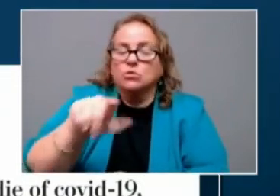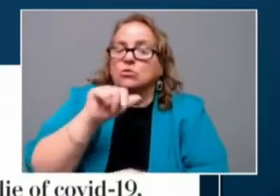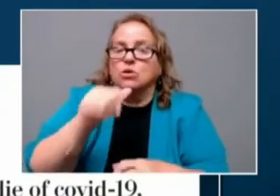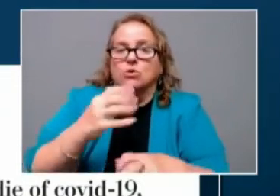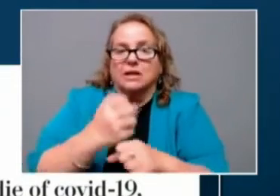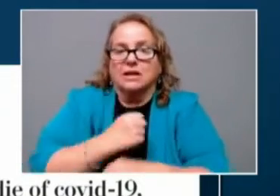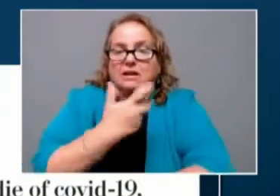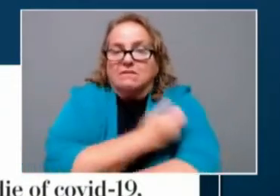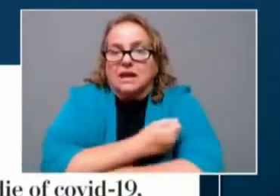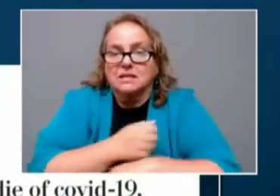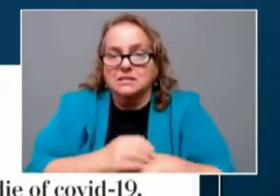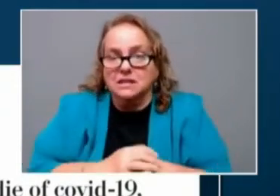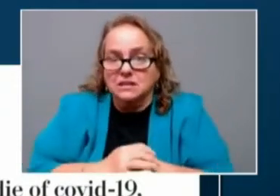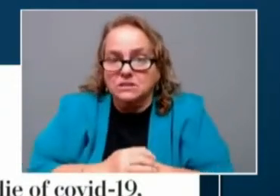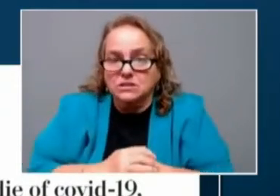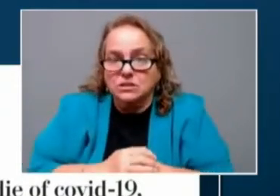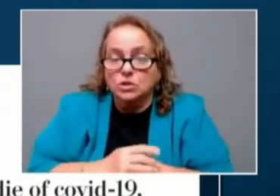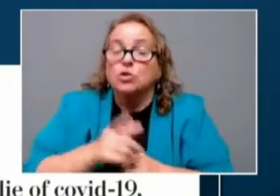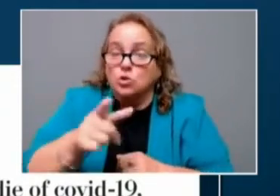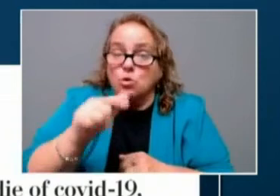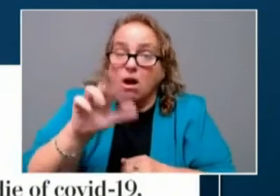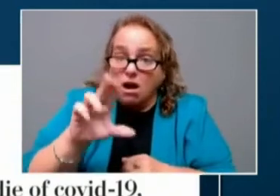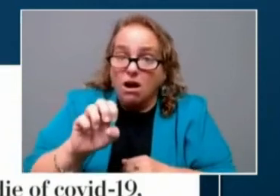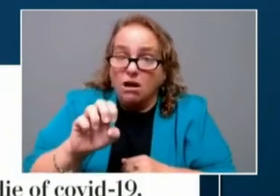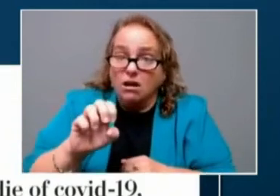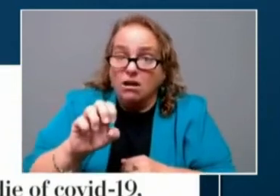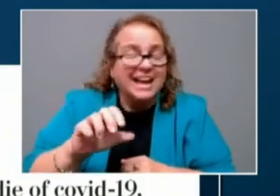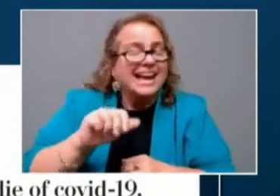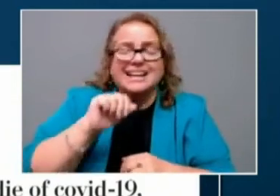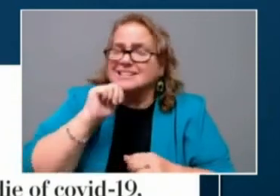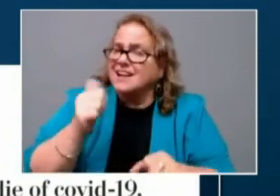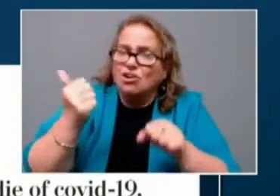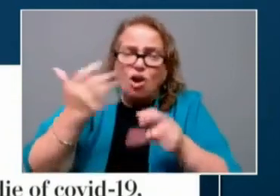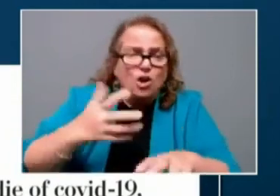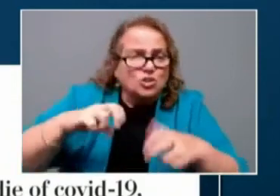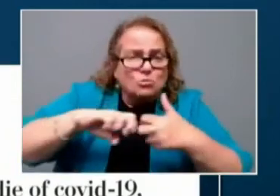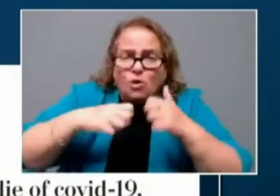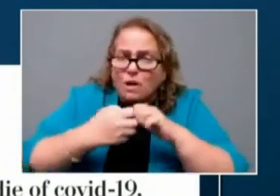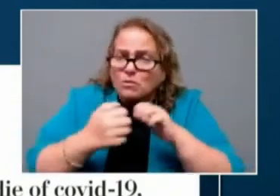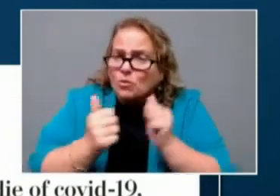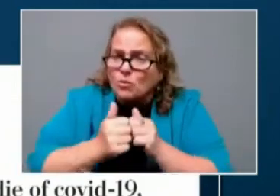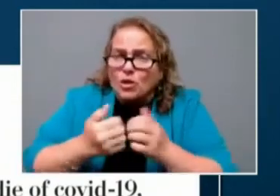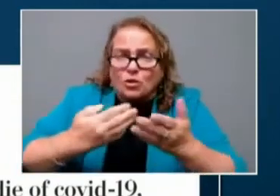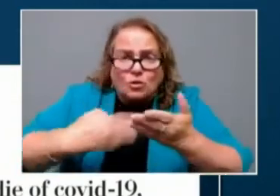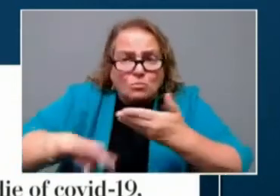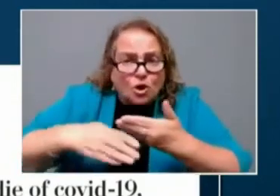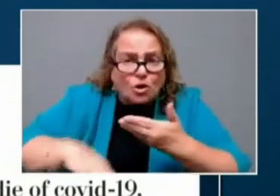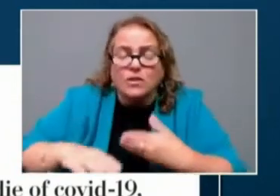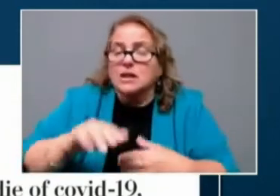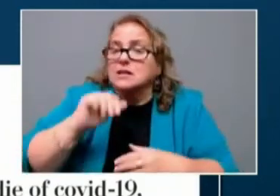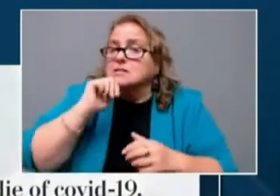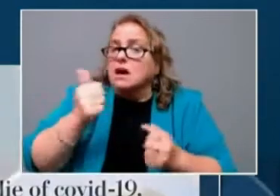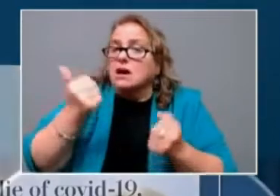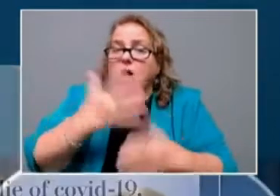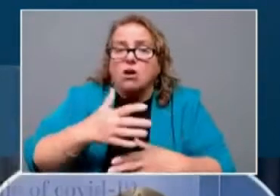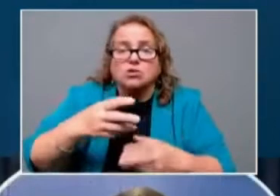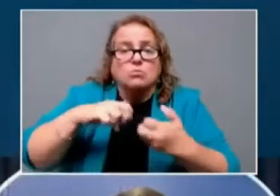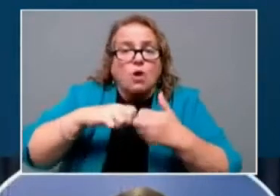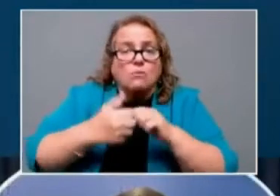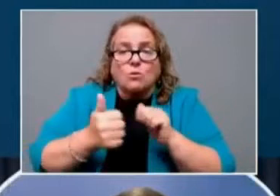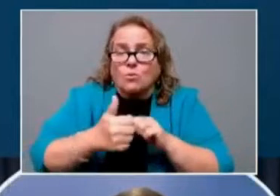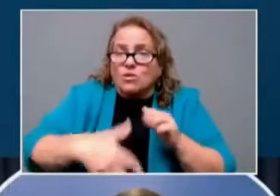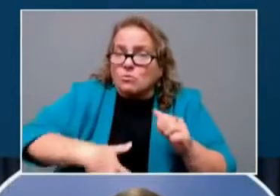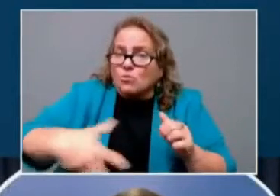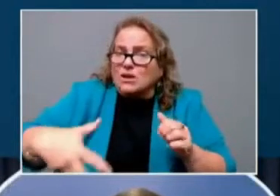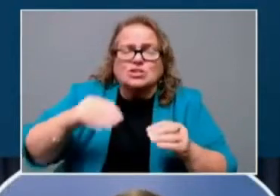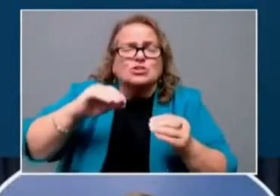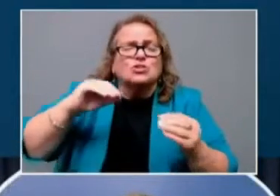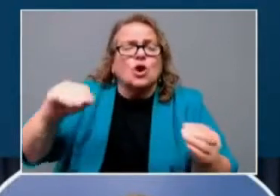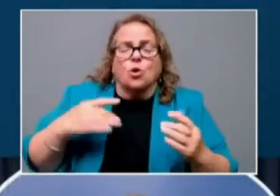childbirth. They don't have um anywhere near the concerns related to them. Even